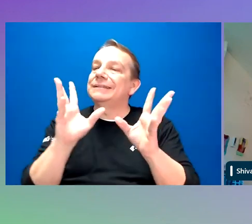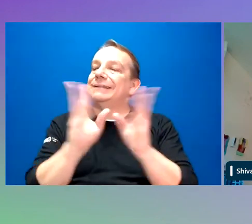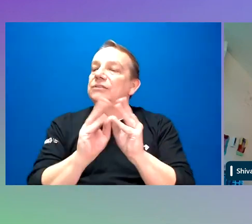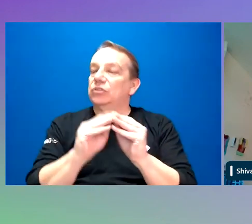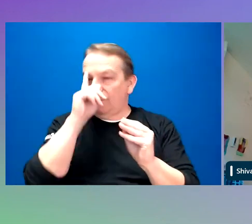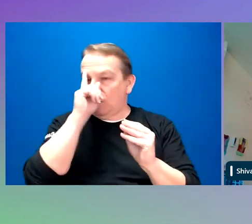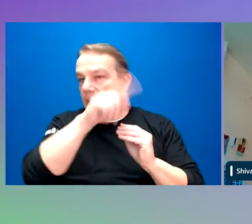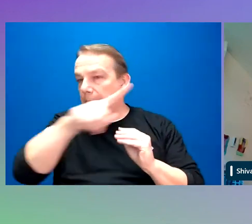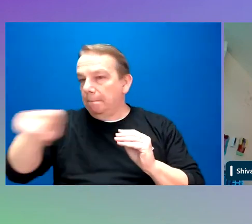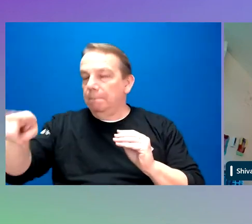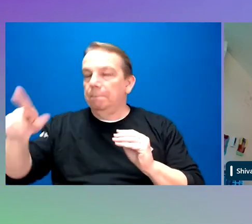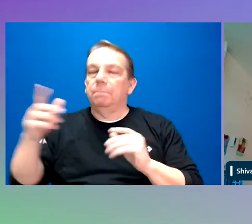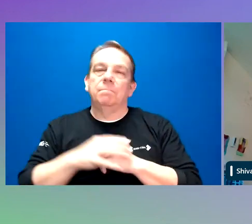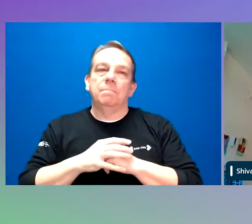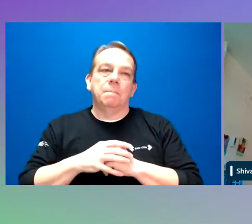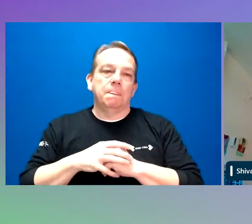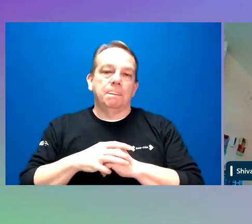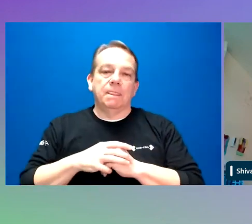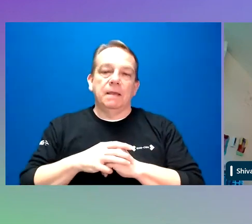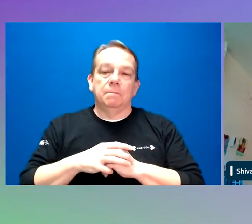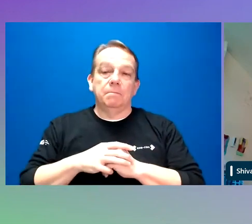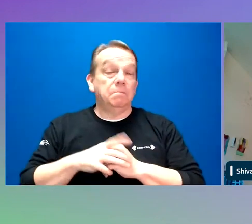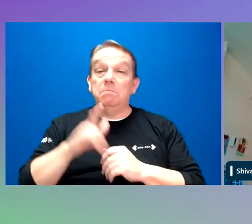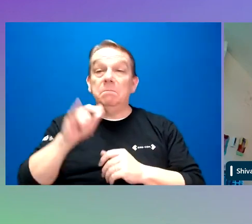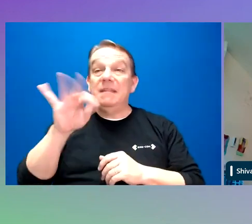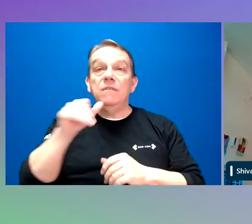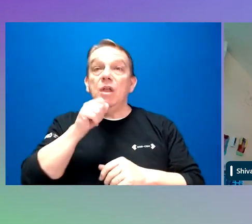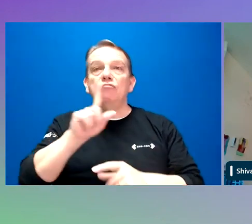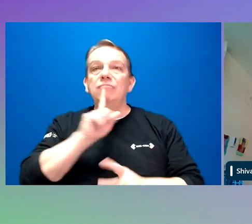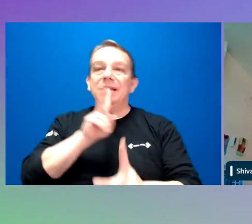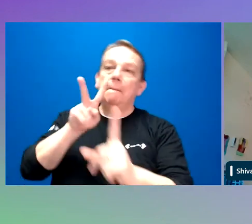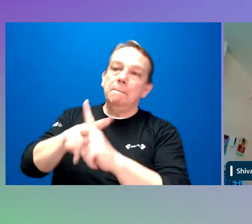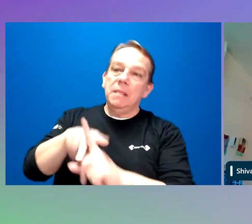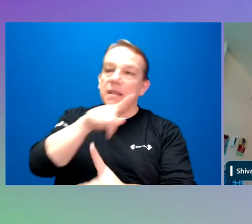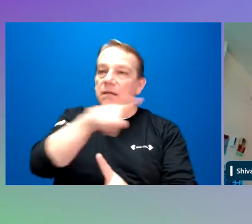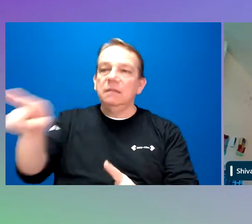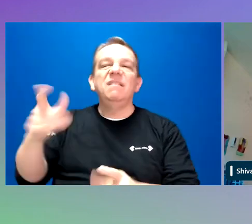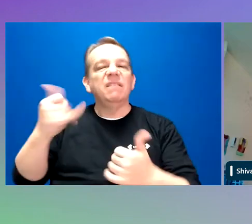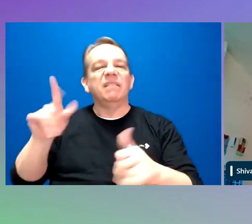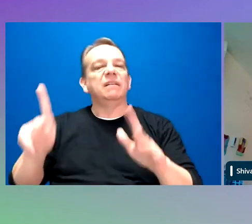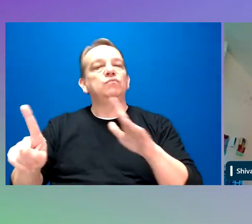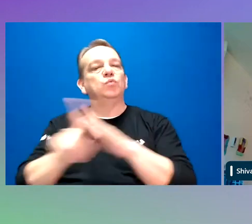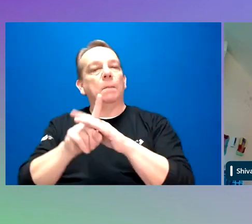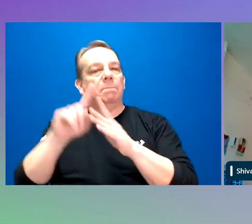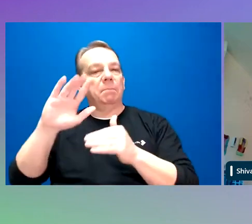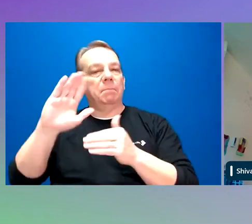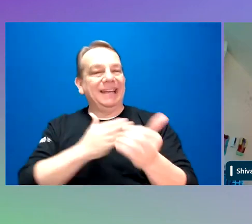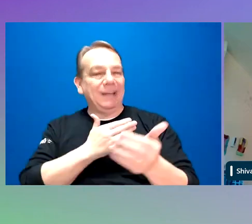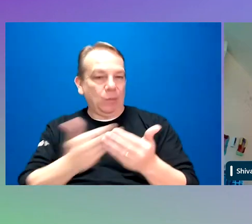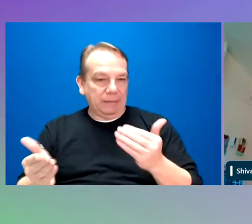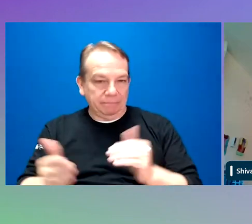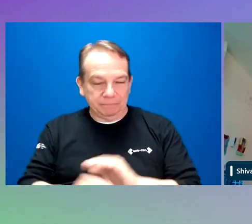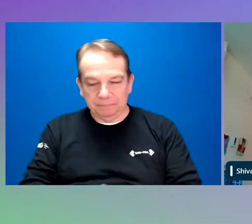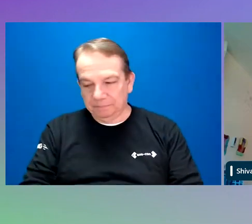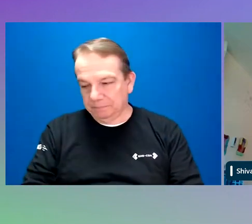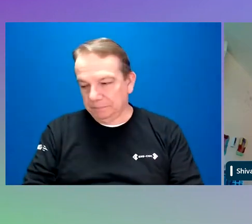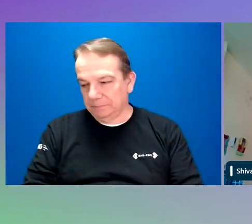were, they were not meant for them. But many of them showed up